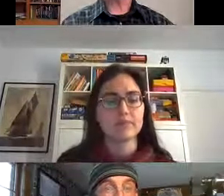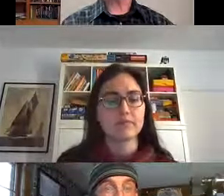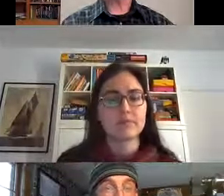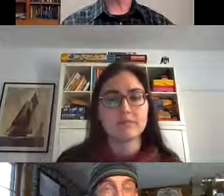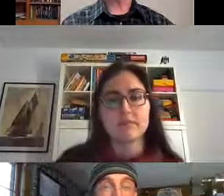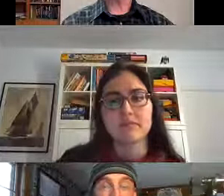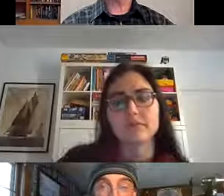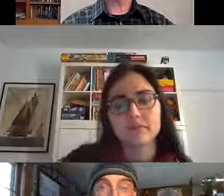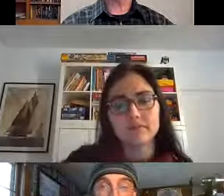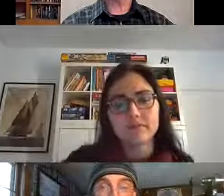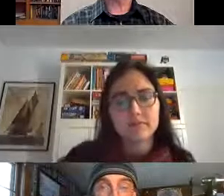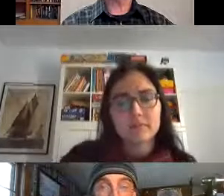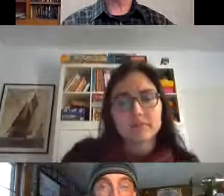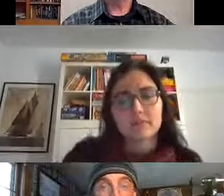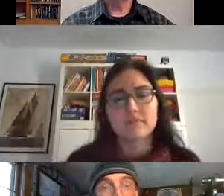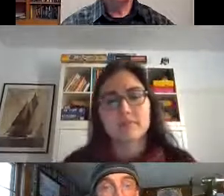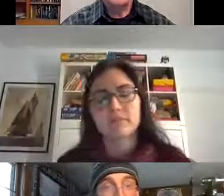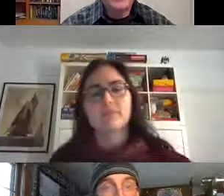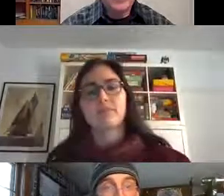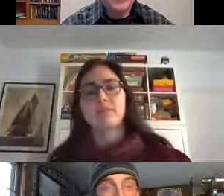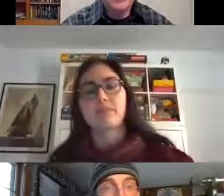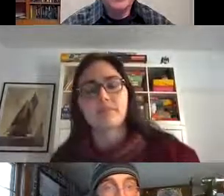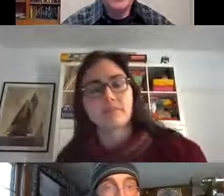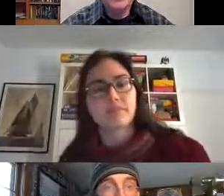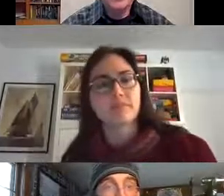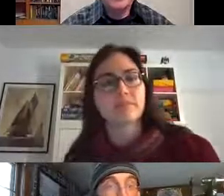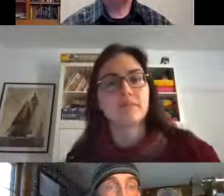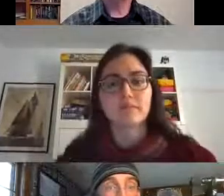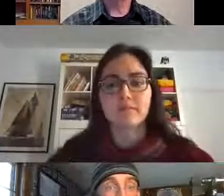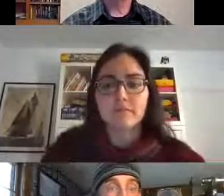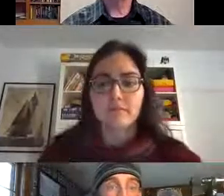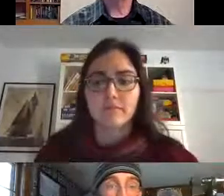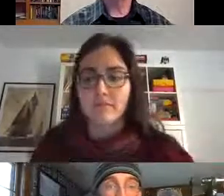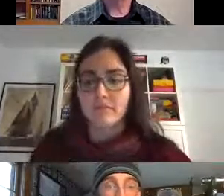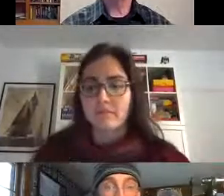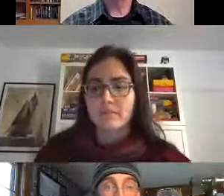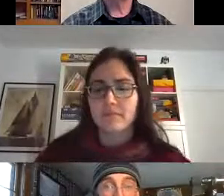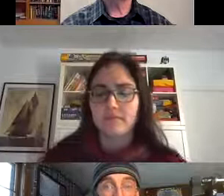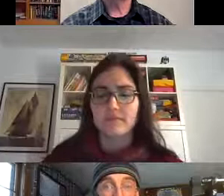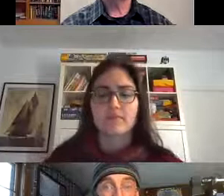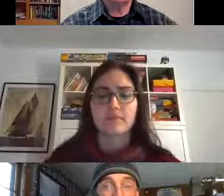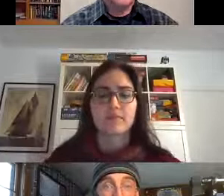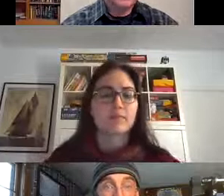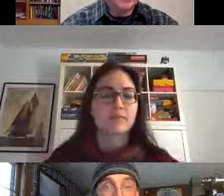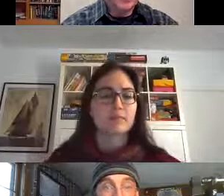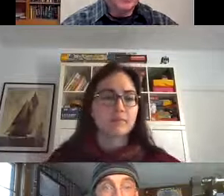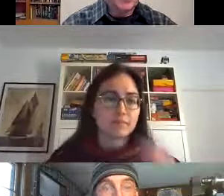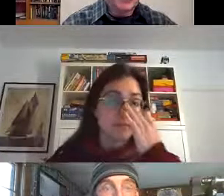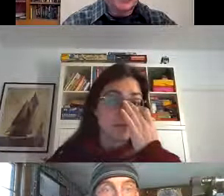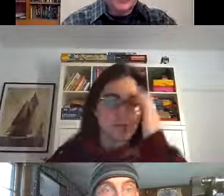because there's a lot of gaps in his letters, I could turn to people like Sarah Lowe, or other people in the hospitals that he might have met.